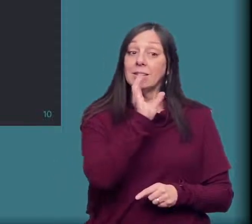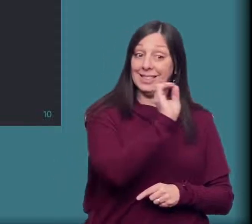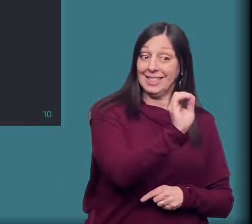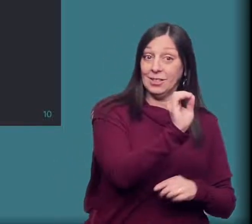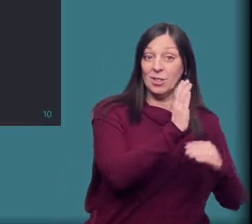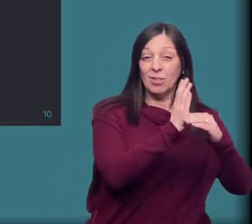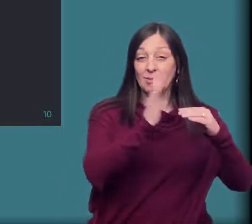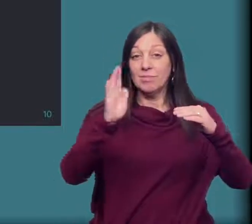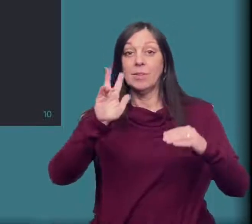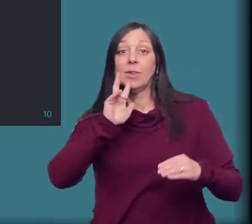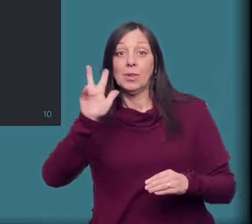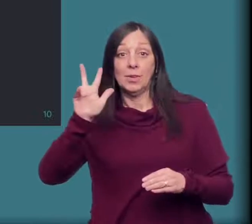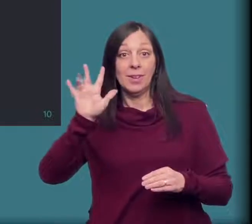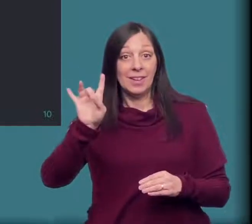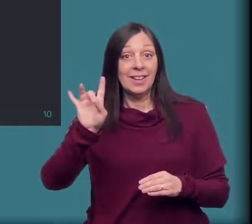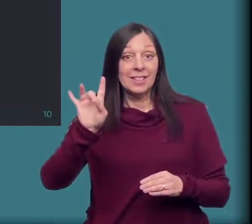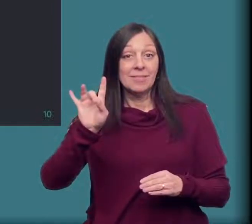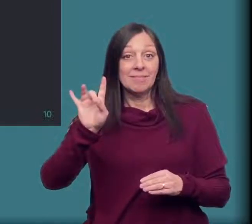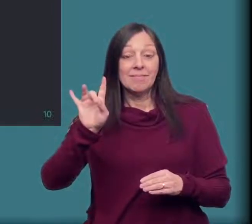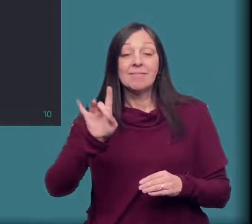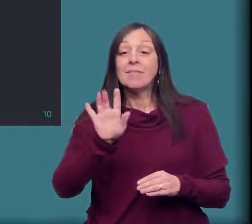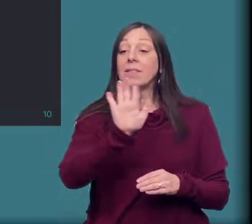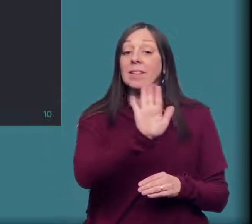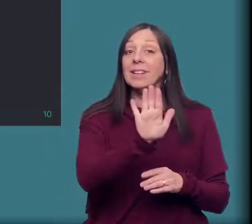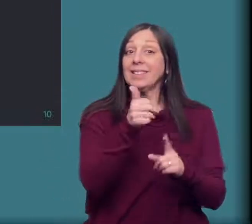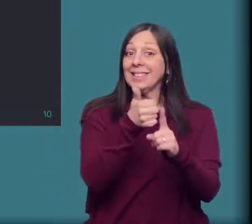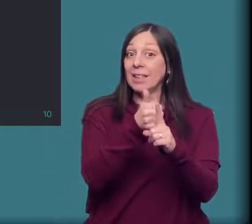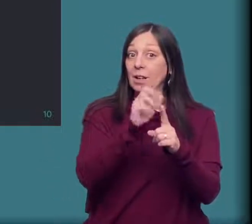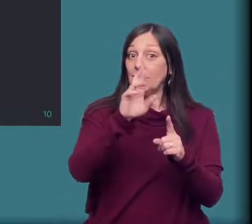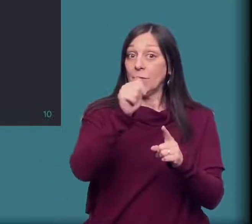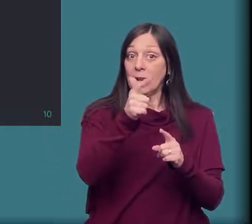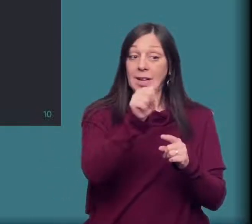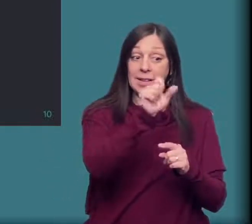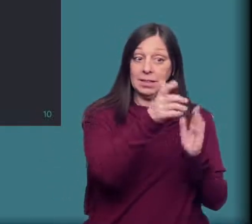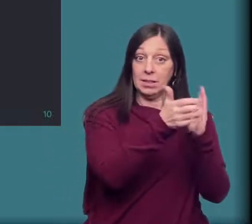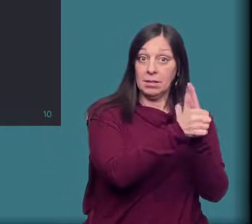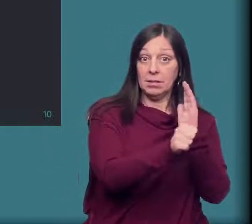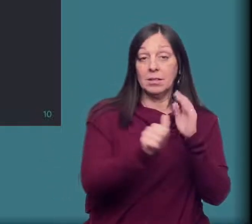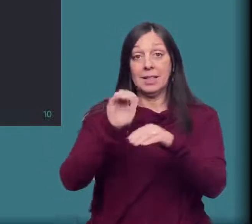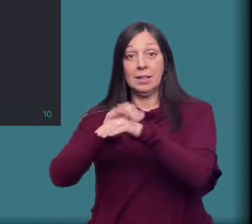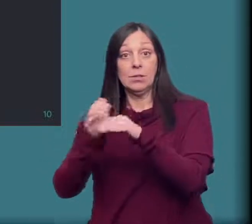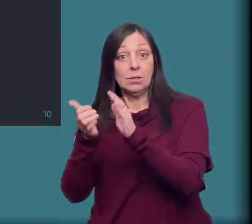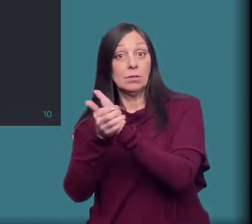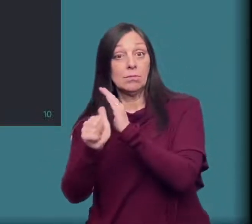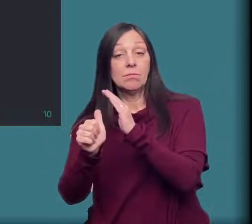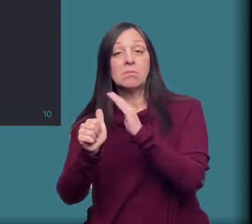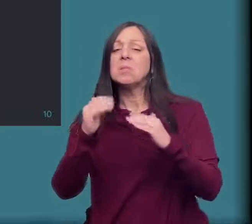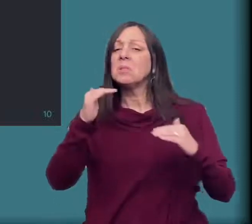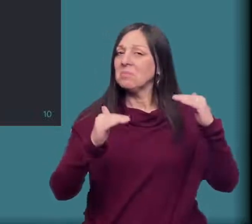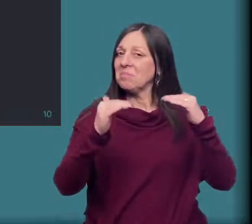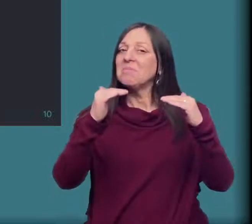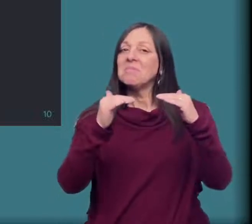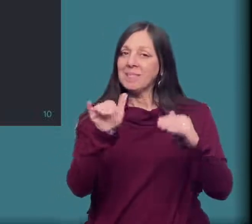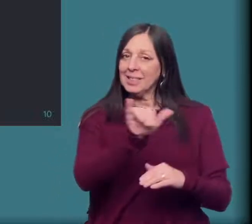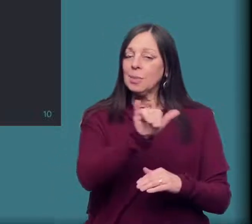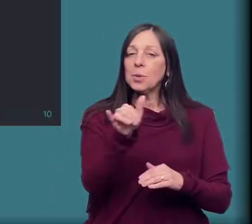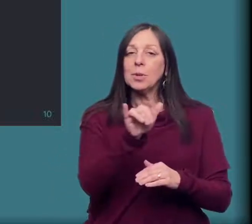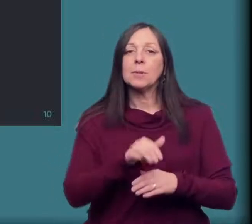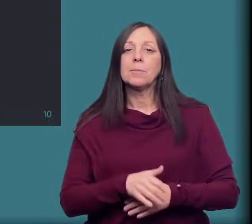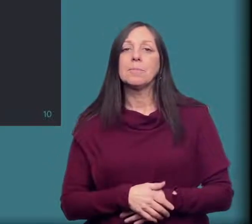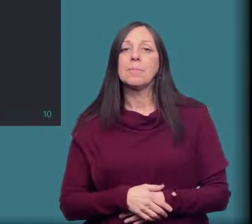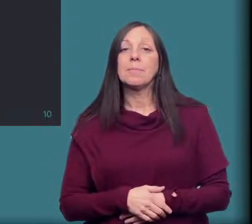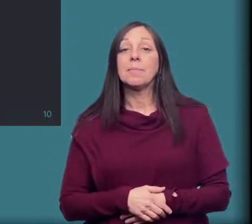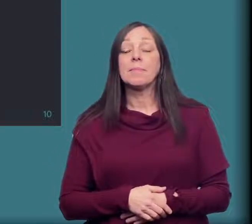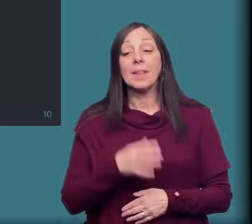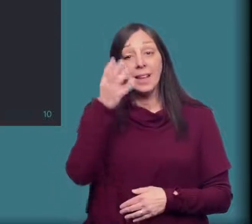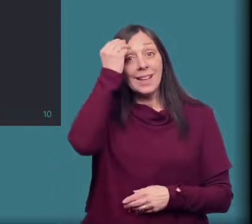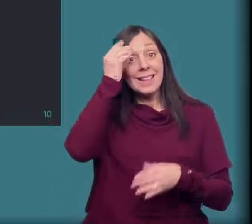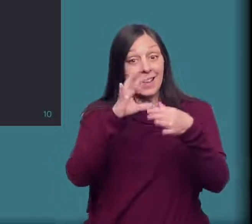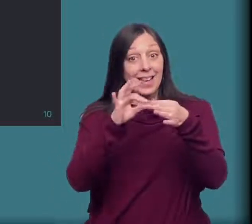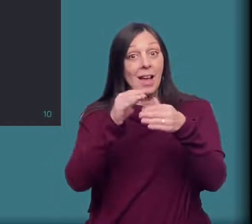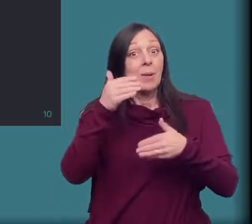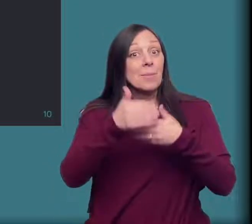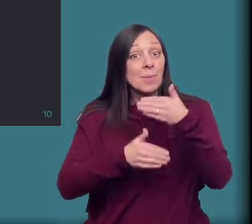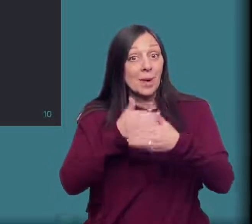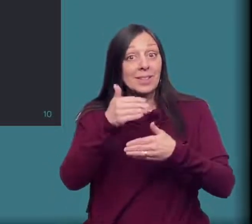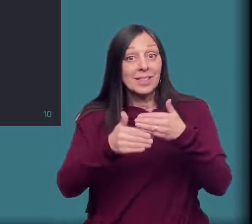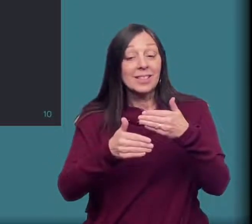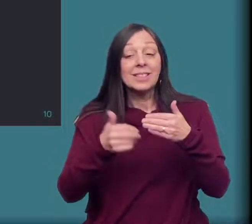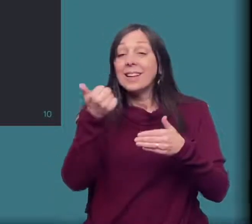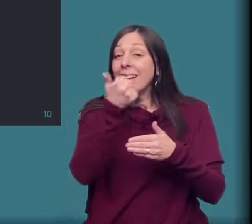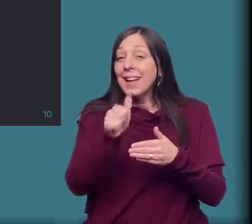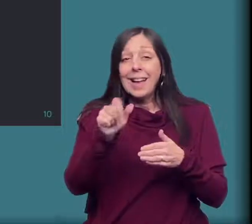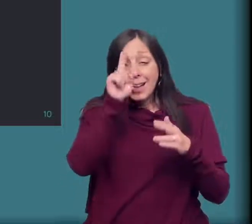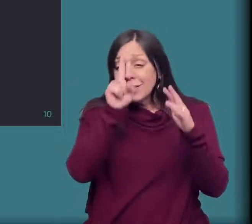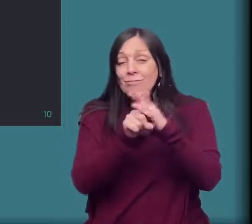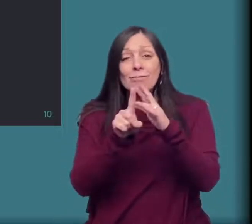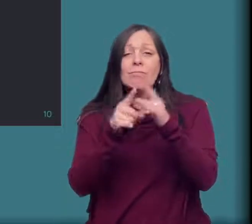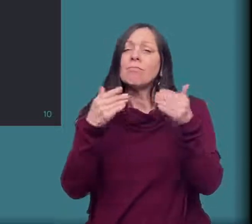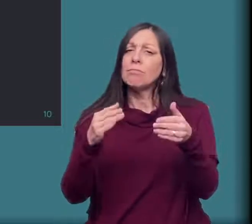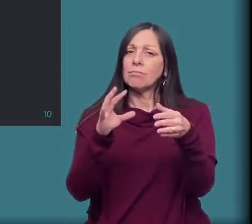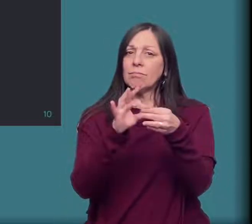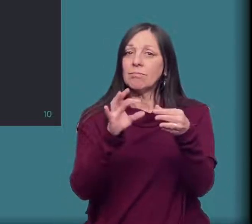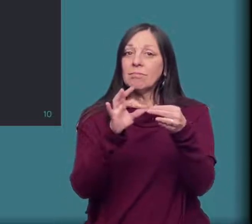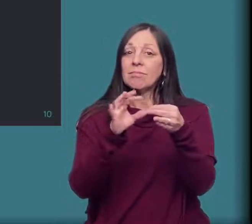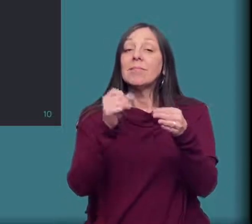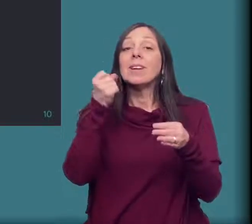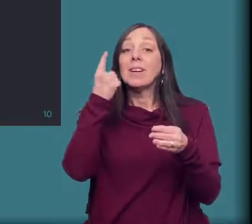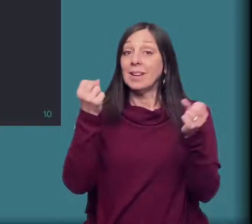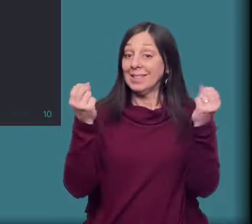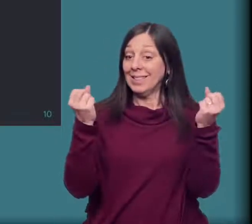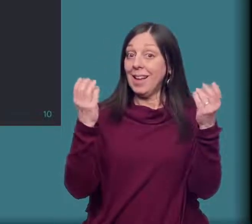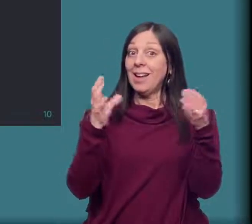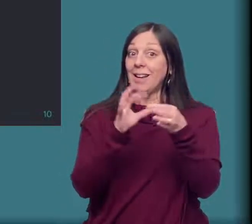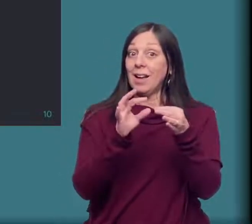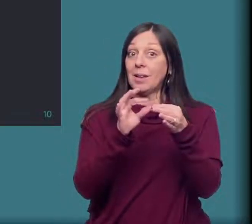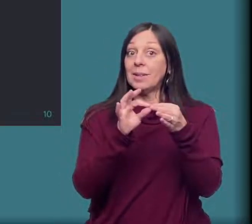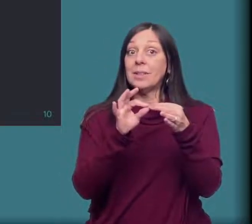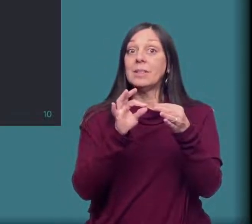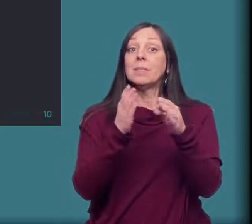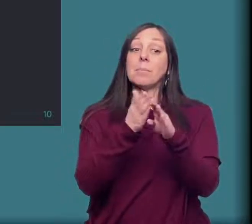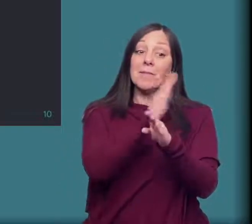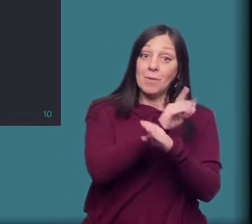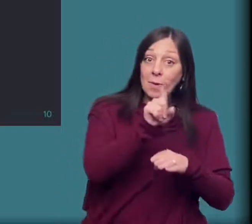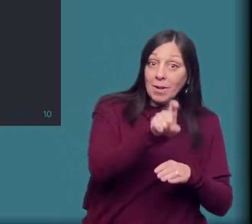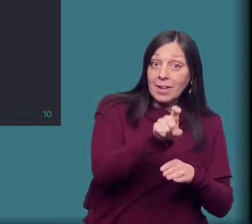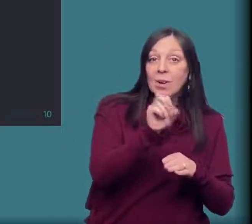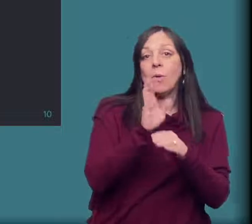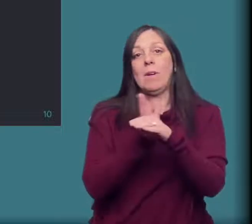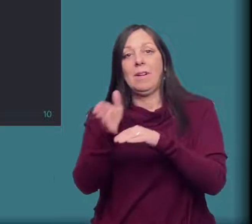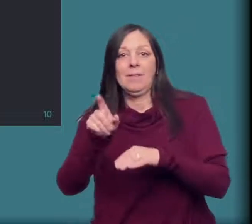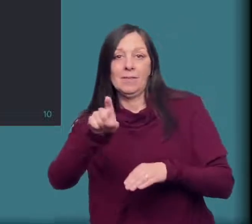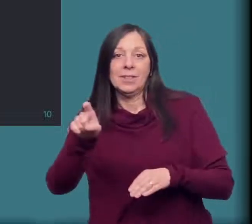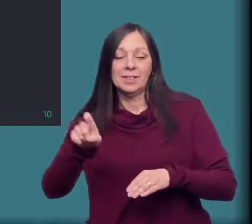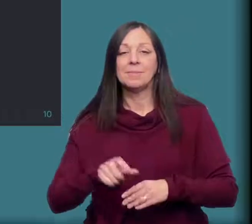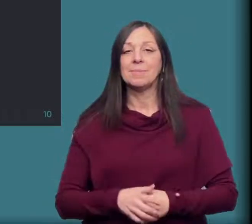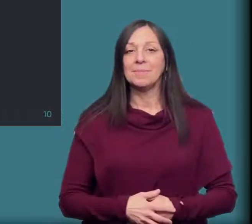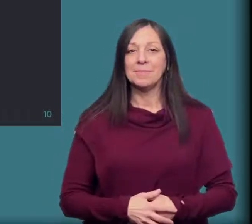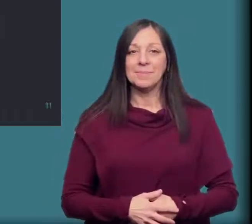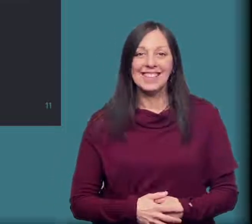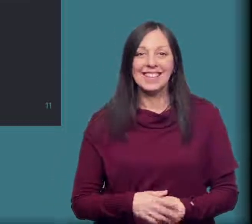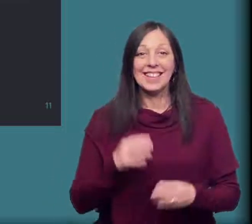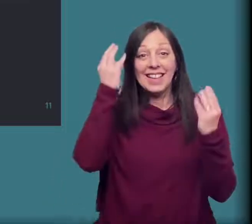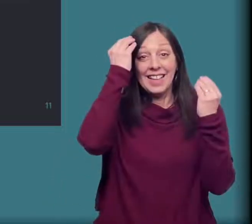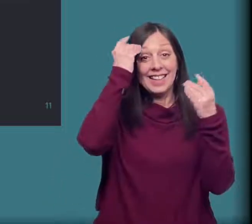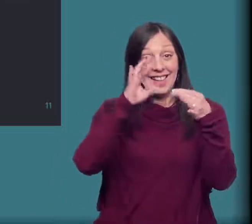We transcribed and translated the video recordings for analysis.